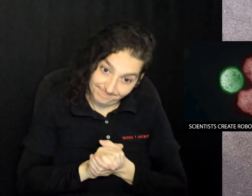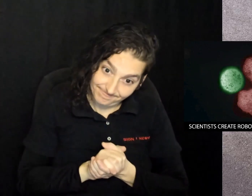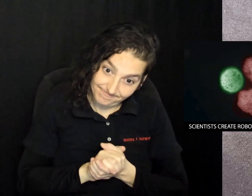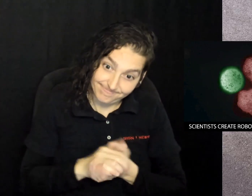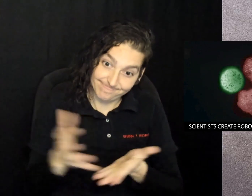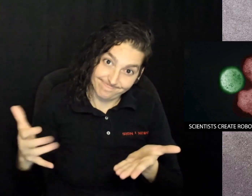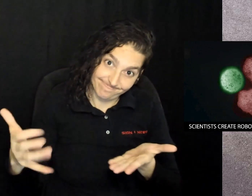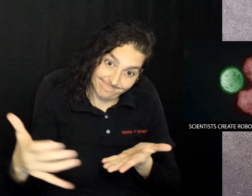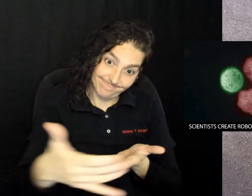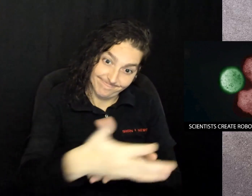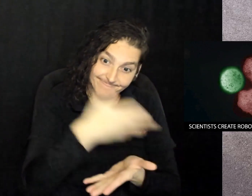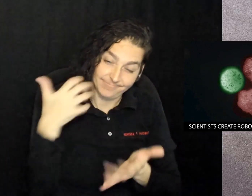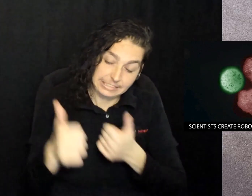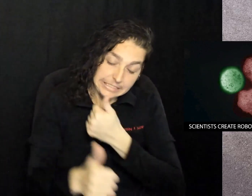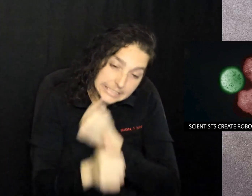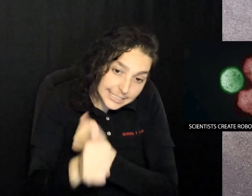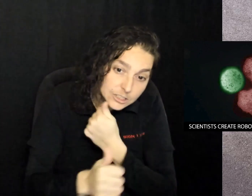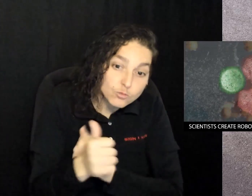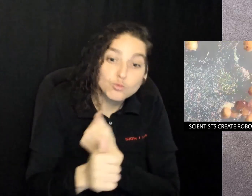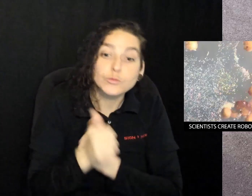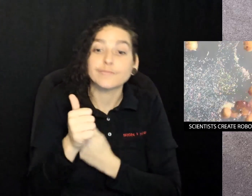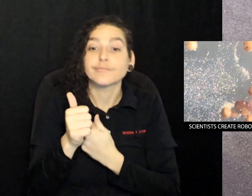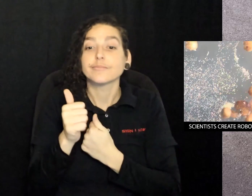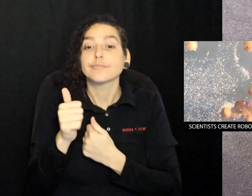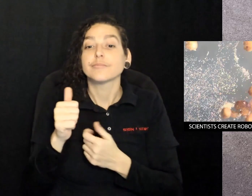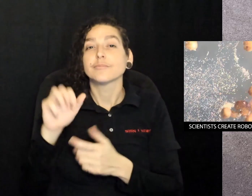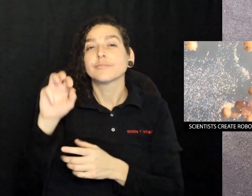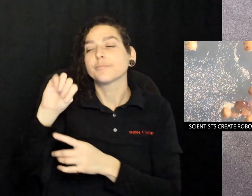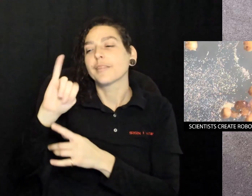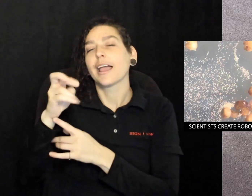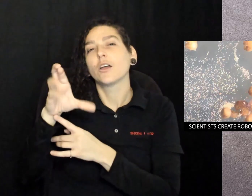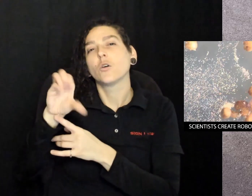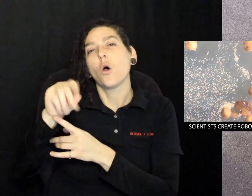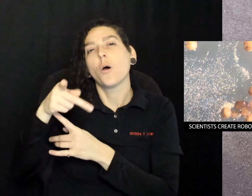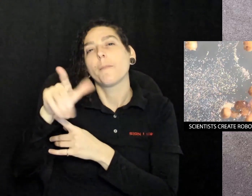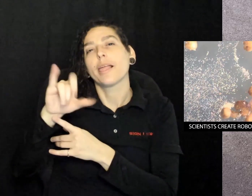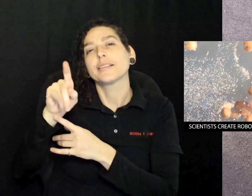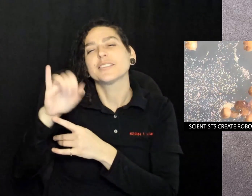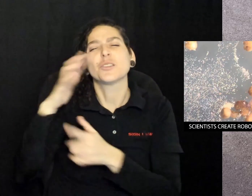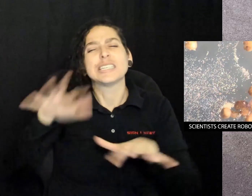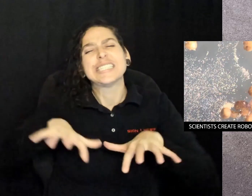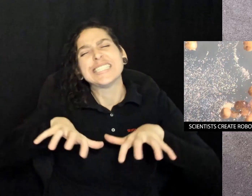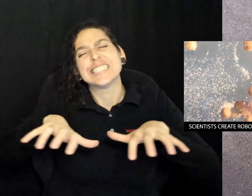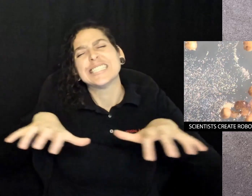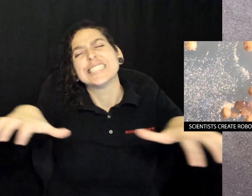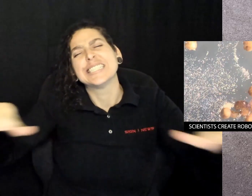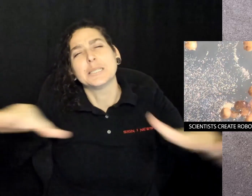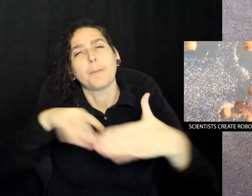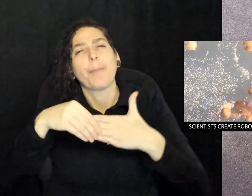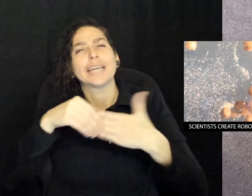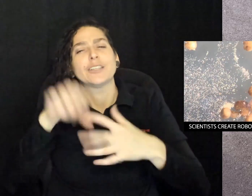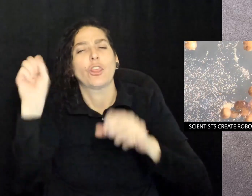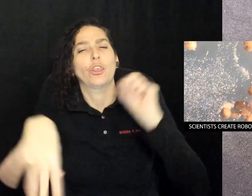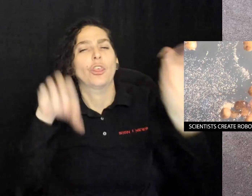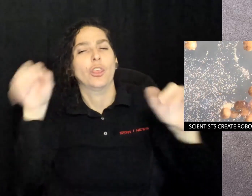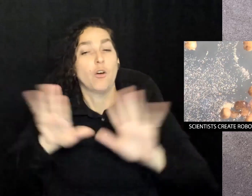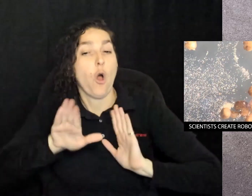but it could eventually be used for collecting dangerous micro plastics in the oceans